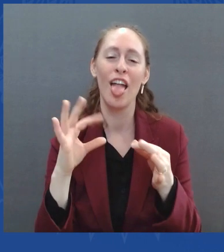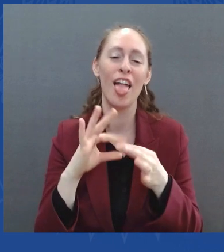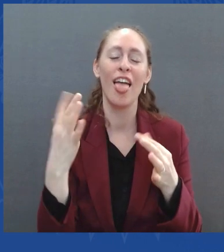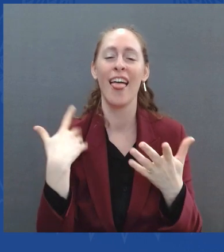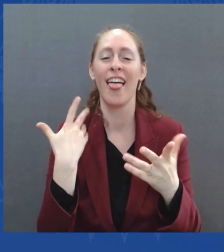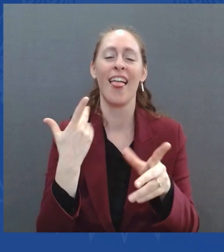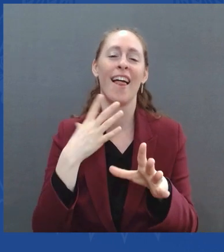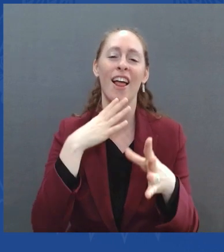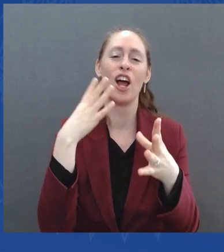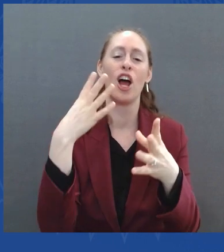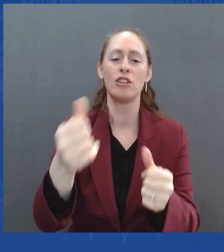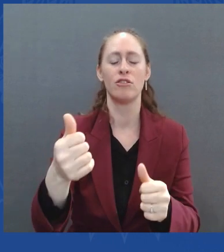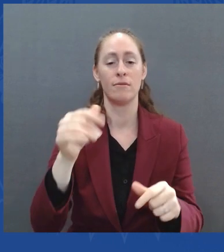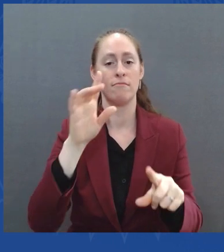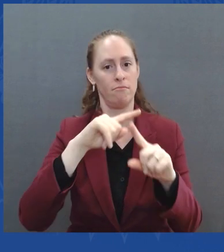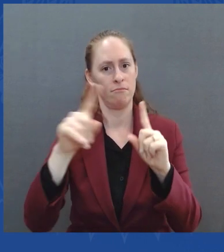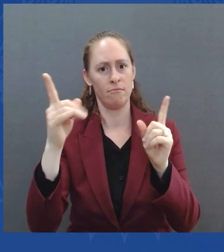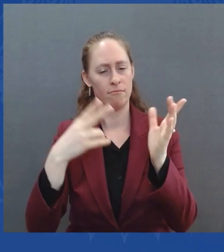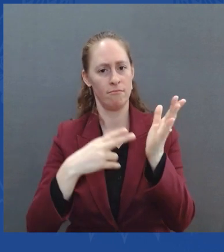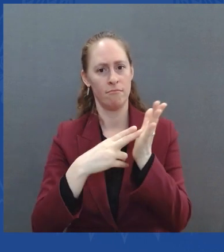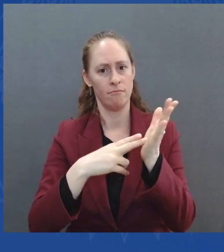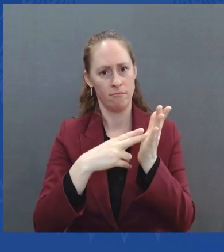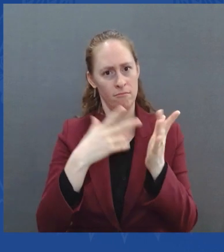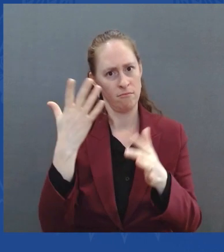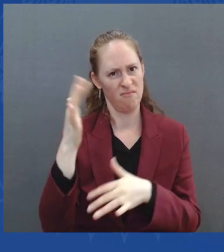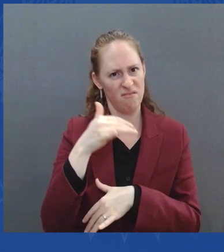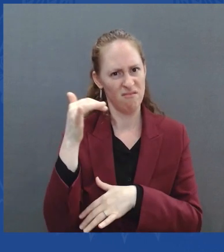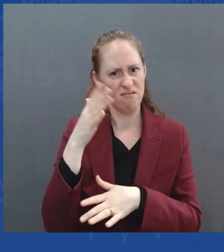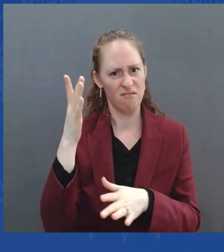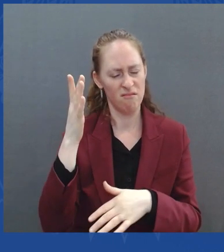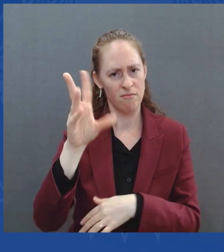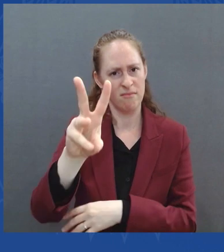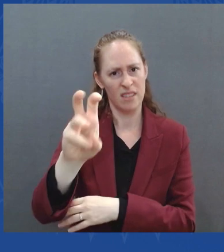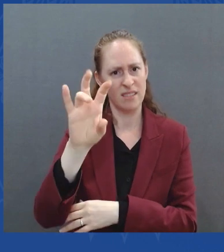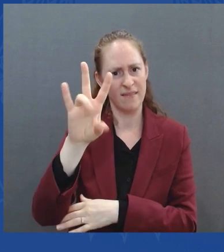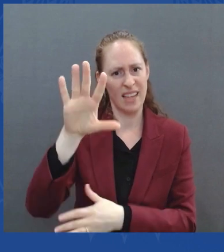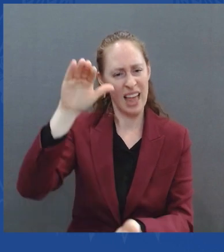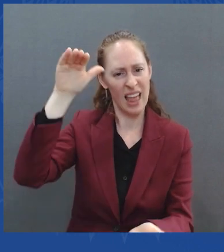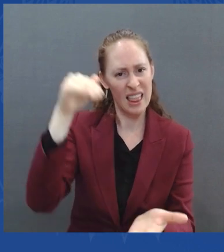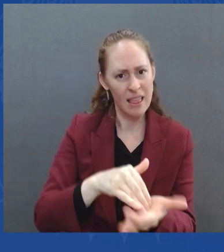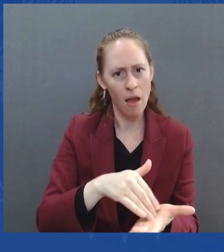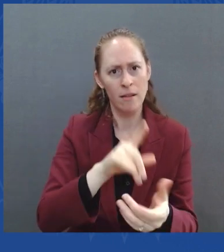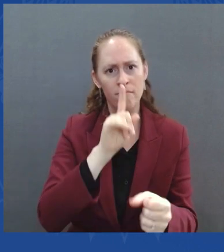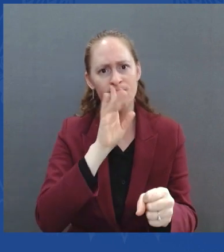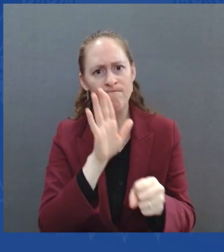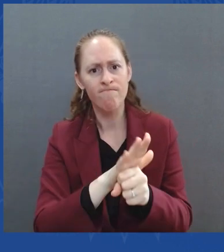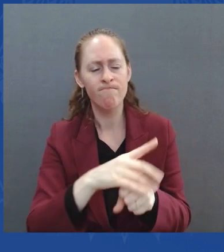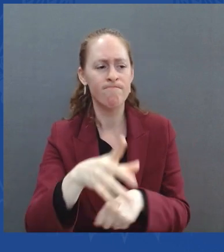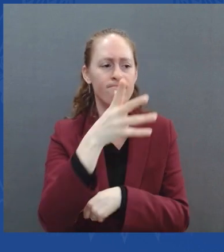75,000 dedicated men and women of the U.S. Postal Service continue to deliver for the American people.